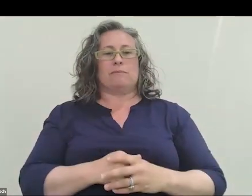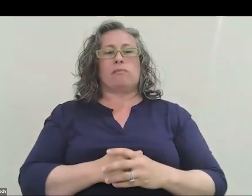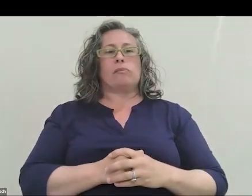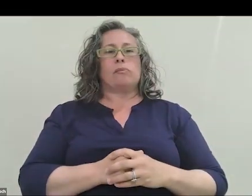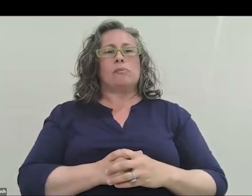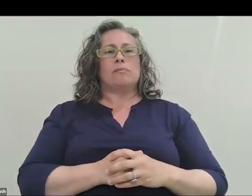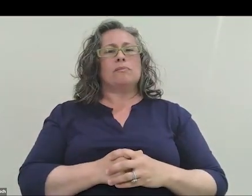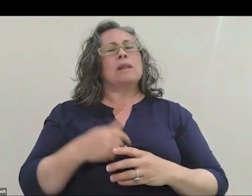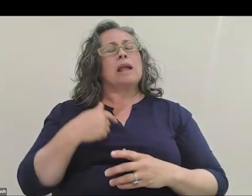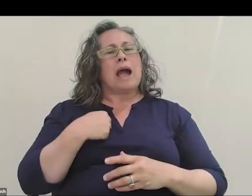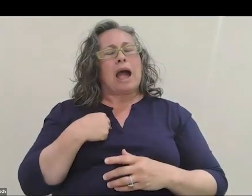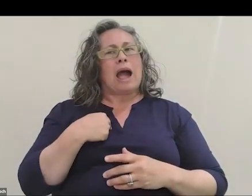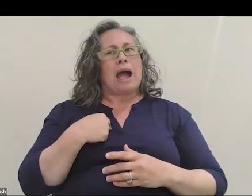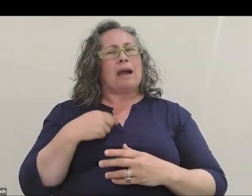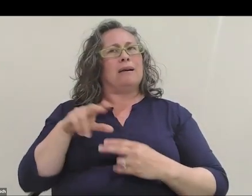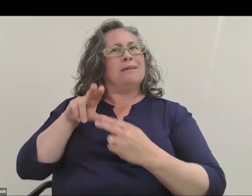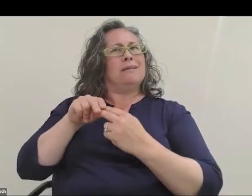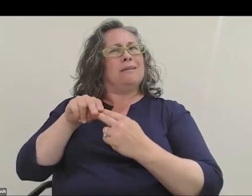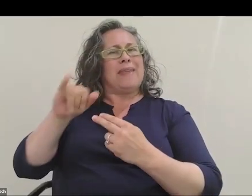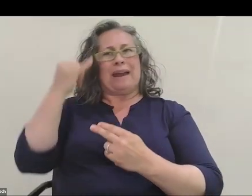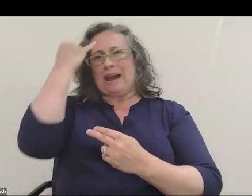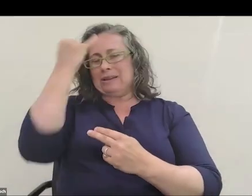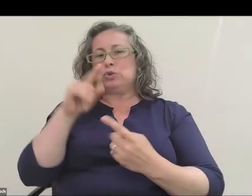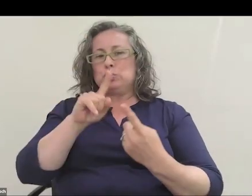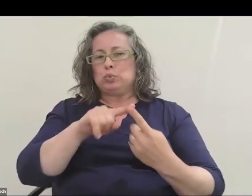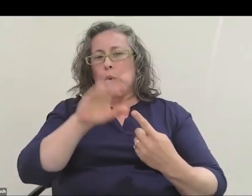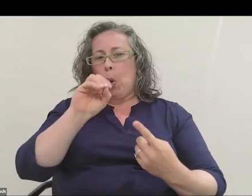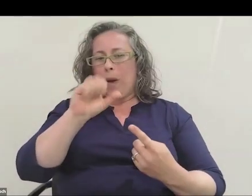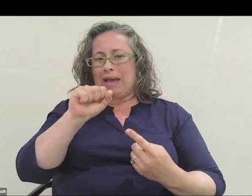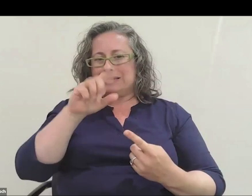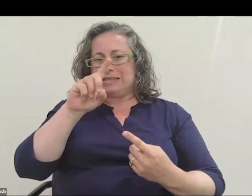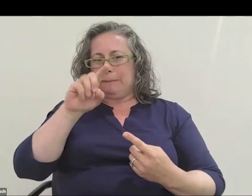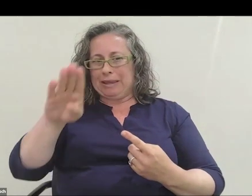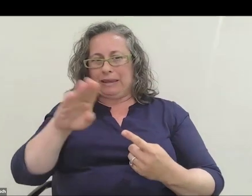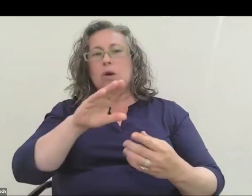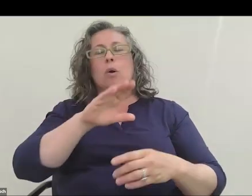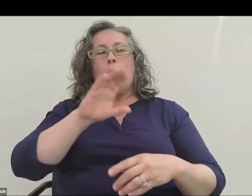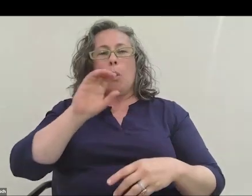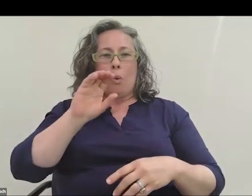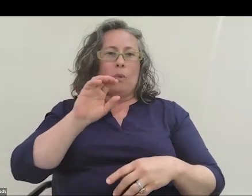I took that idea to the Ohio State School for the Blind when I went to The Ohio State University.